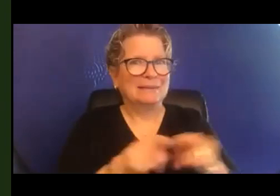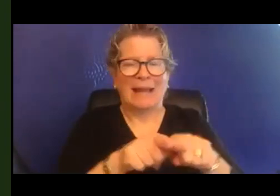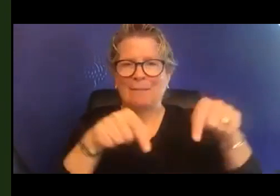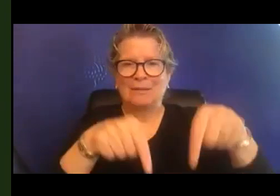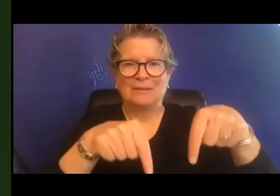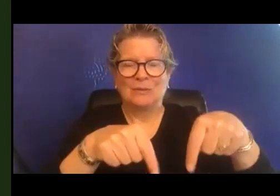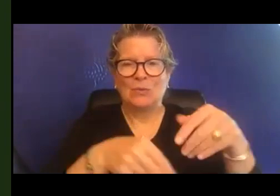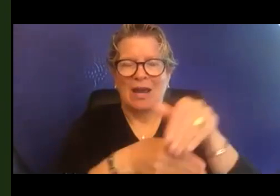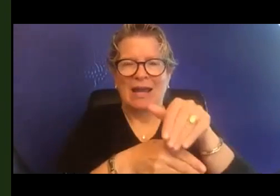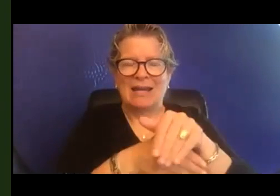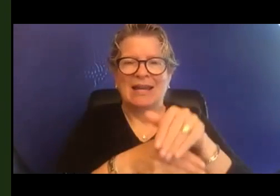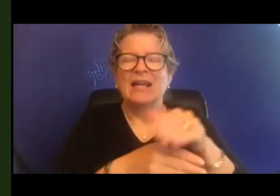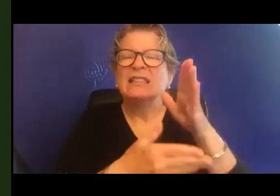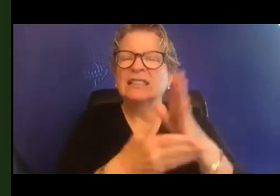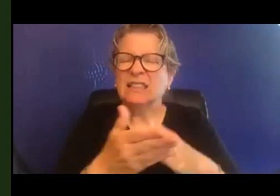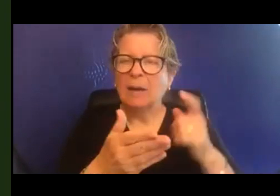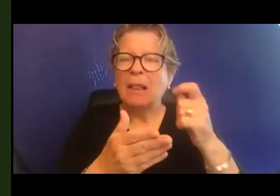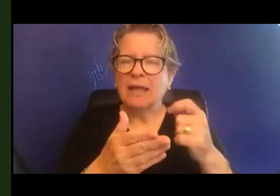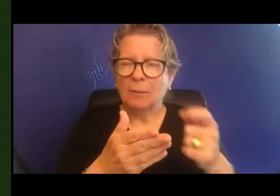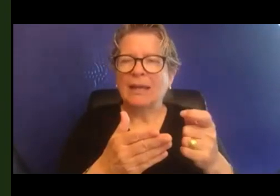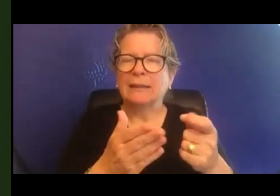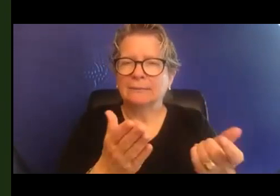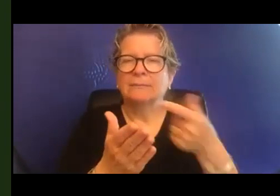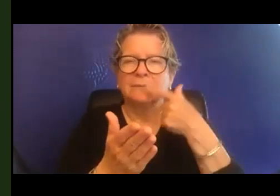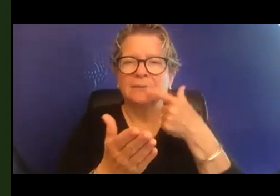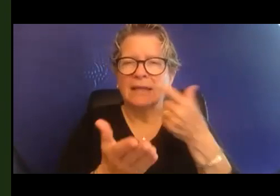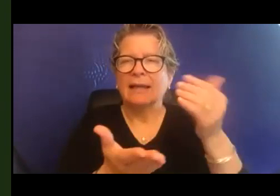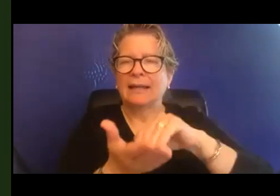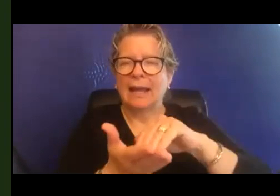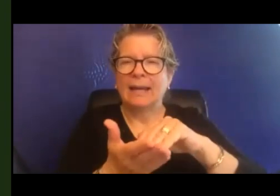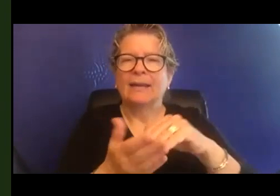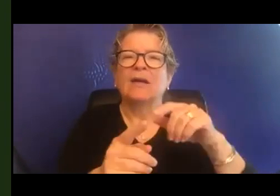get some repetition, it will have a different crowd on that